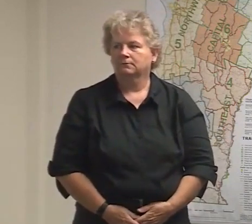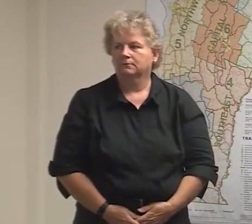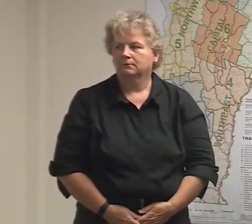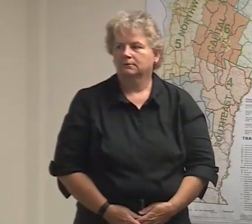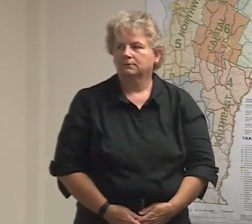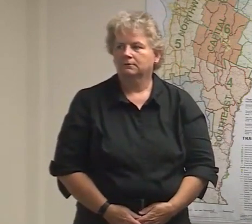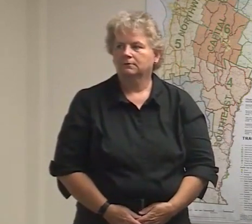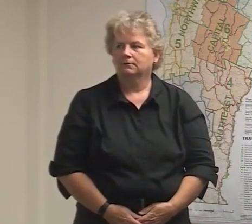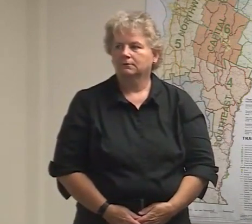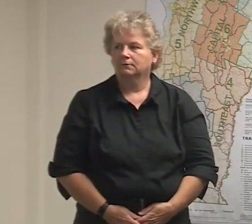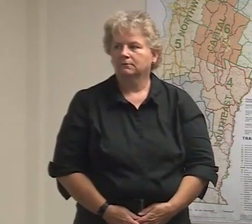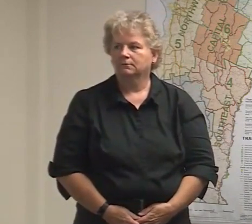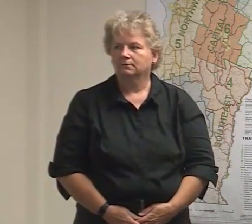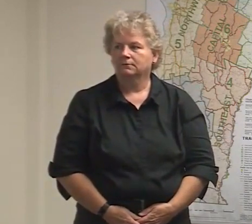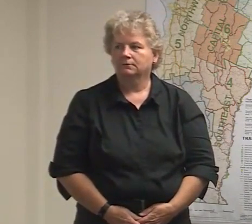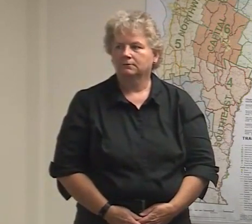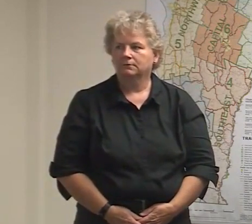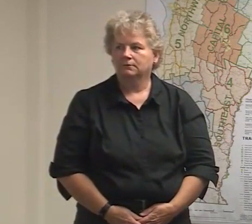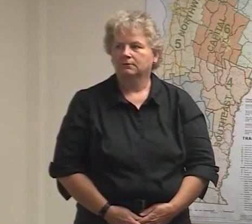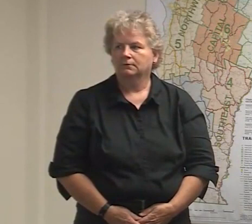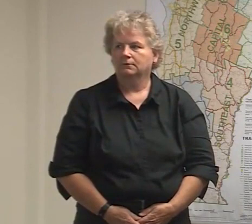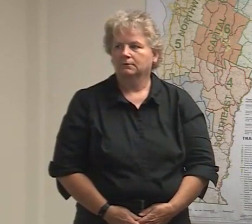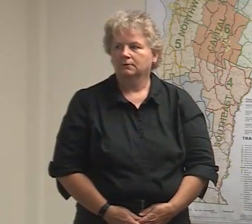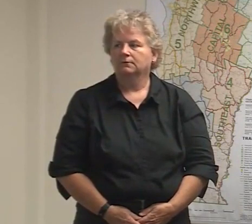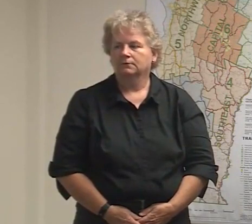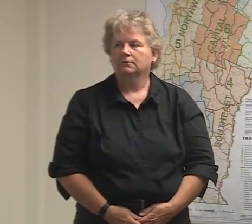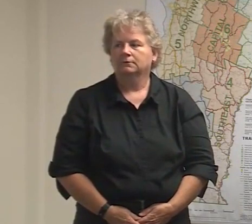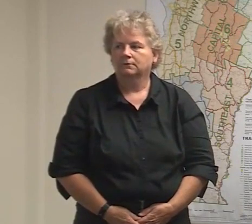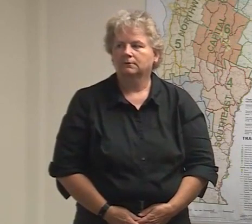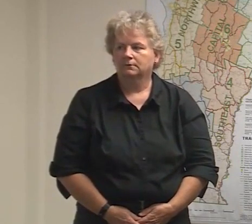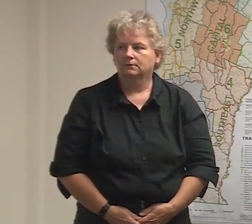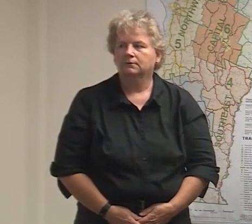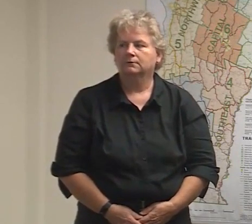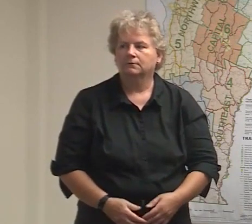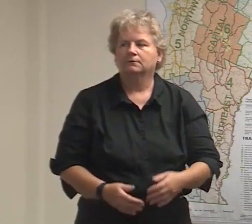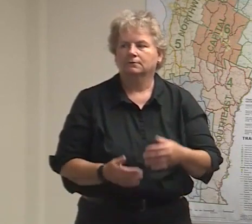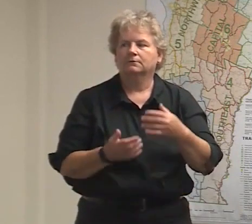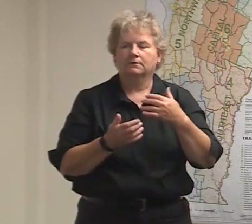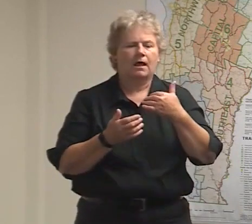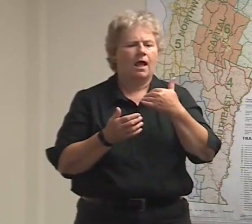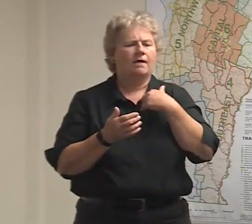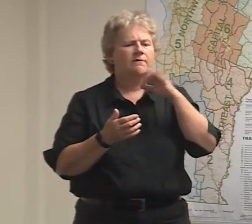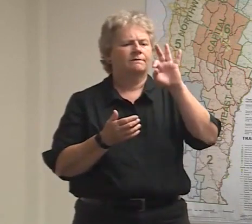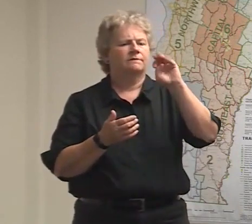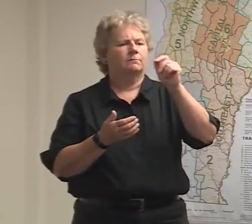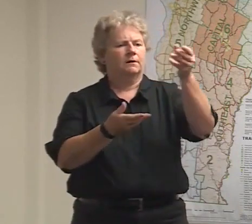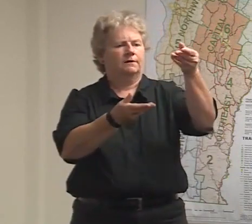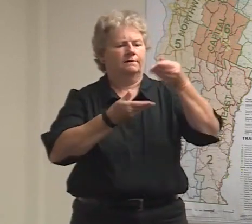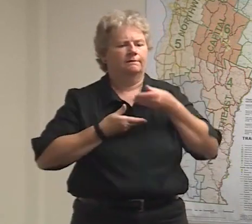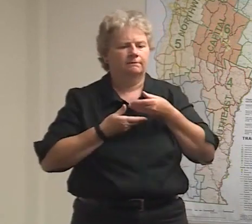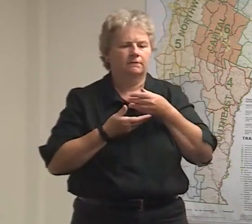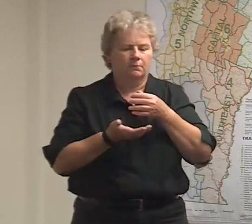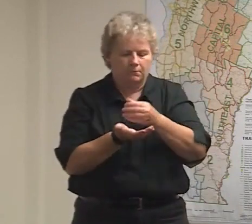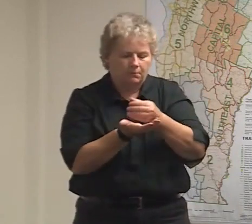SO THEY’RE TRUCKS, TRUCKING AROUND BOTTLED AND OR BAGGED WATER THAT FEMA HAS BROUGHT IN. SO I THINK THAT’S WHAT WE’RE DOING RIGHT NOW.